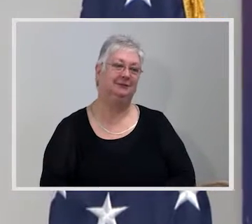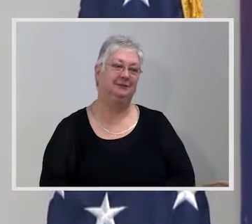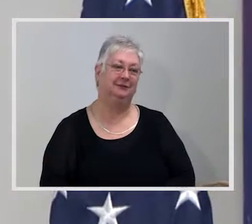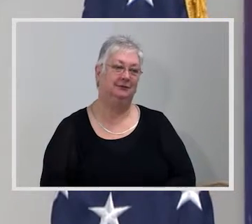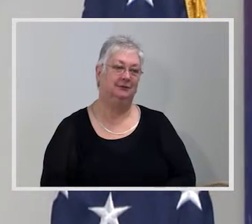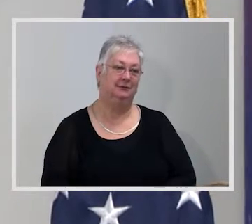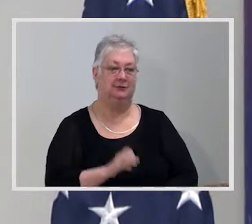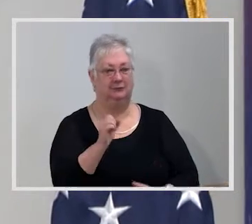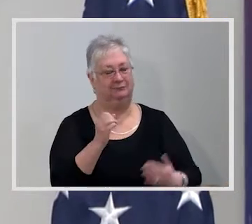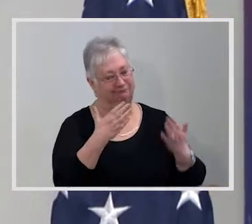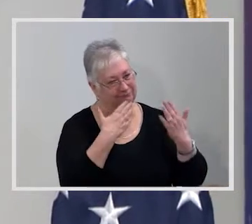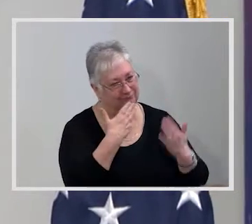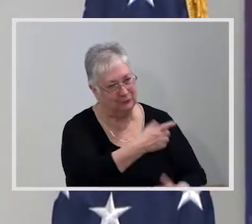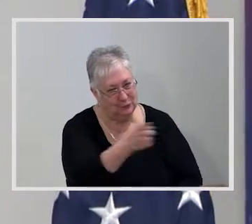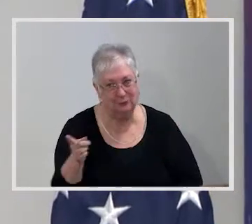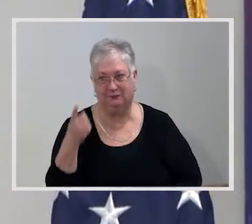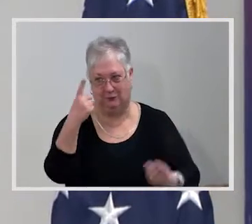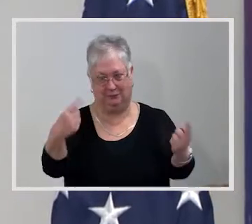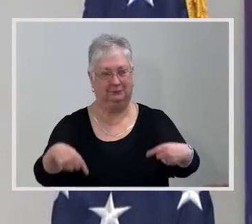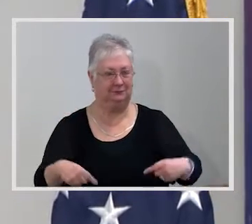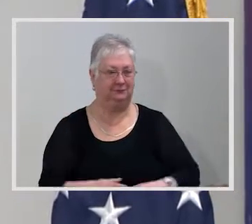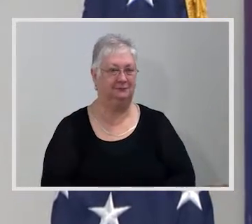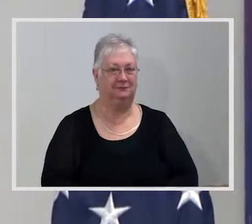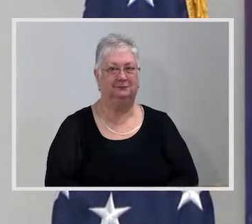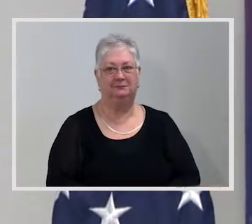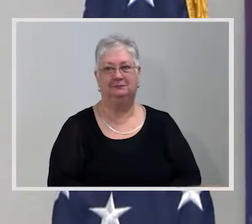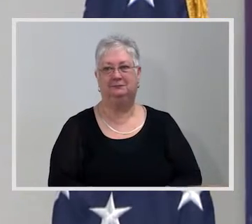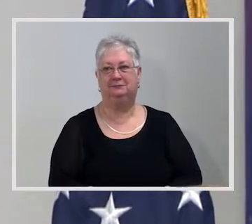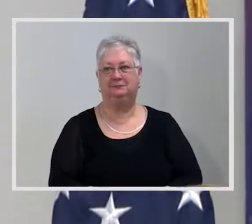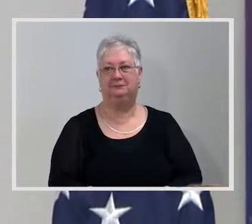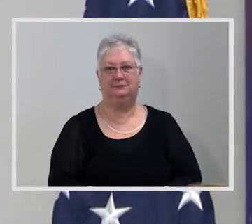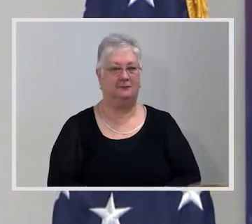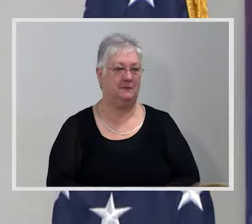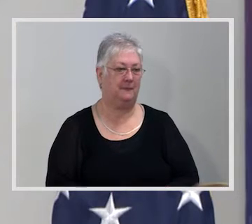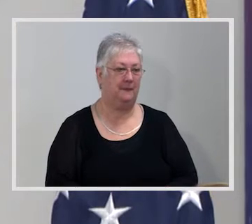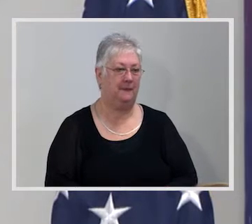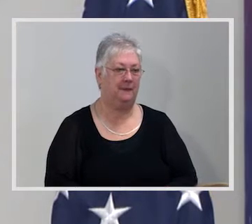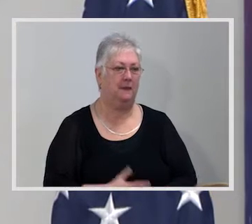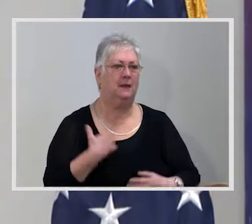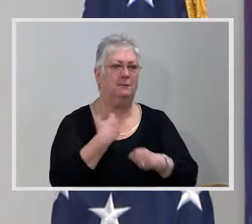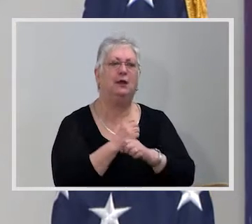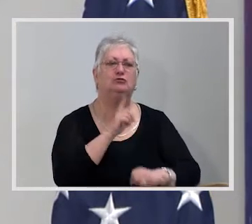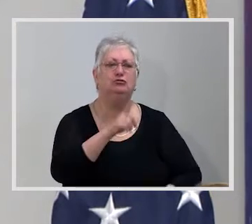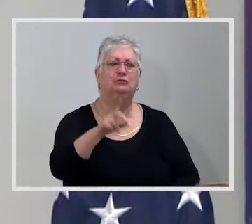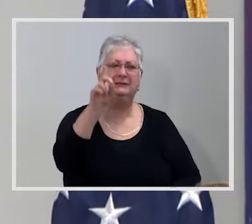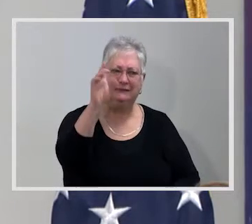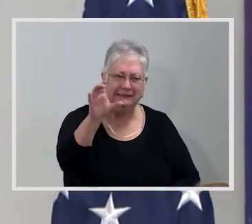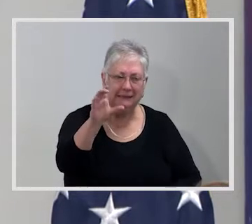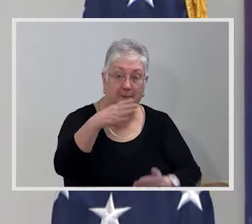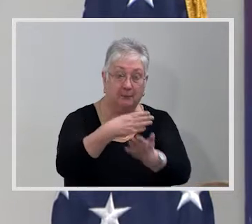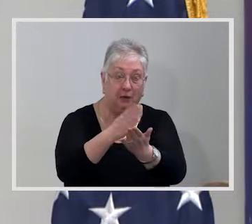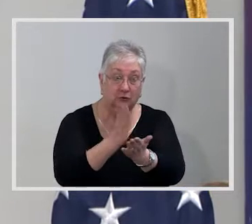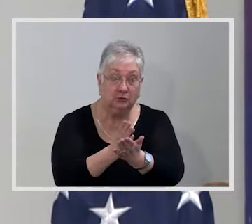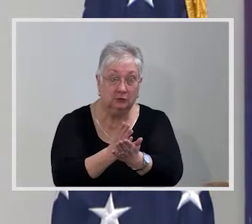THE TIME TO BE HERE. WE WANT TO MAKE SURE THE DISTRICT'S BUDGET REFLECTS YOUR VALUES, ALL OF OUR VALUES, OUR VALUES AS A CITY.